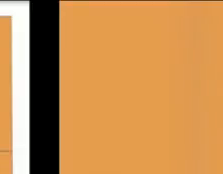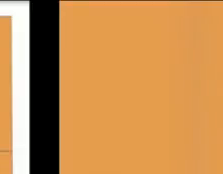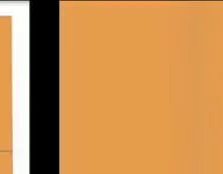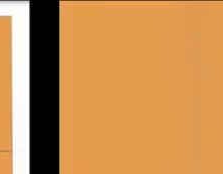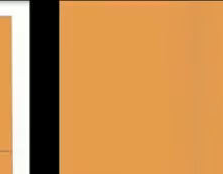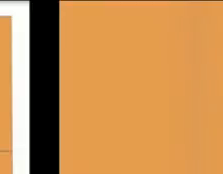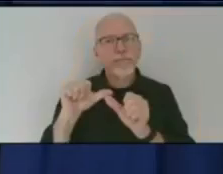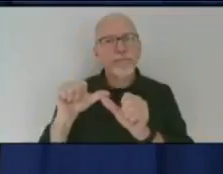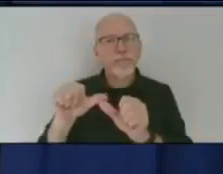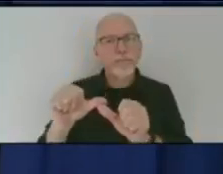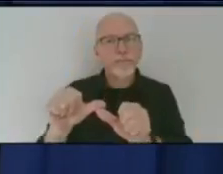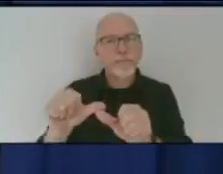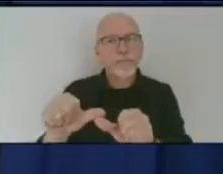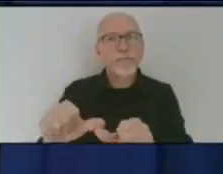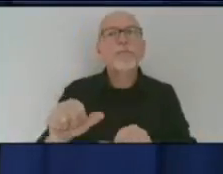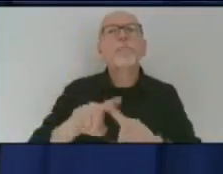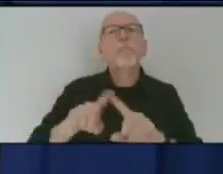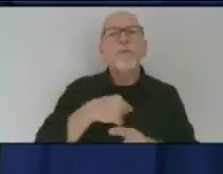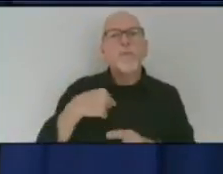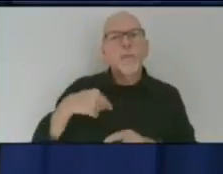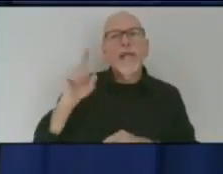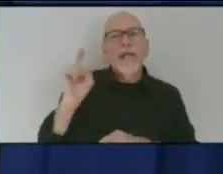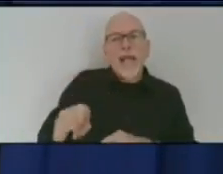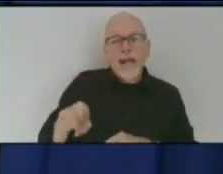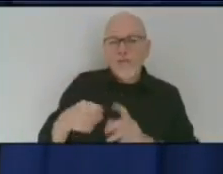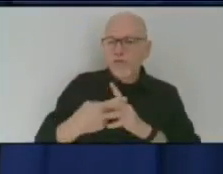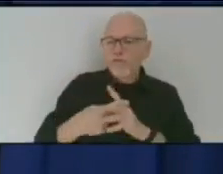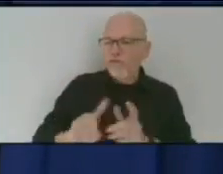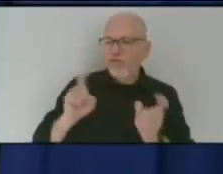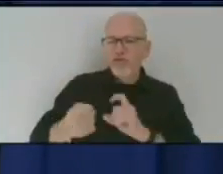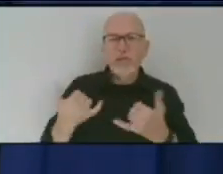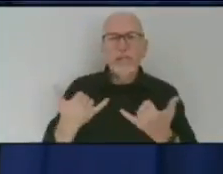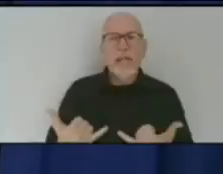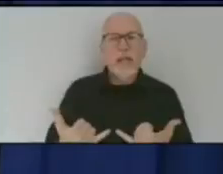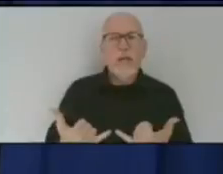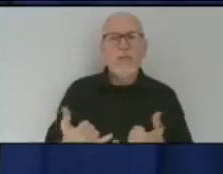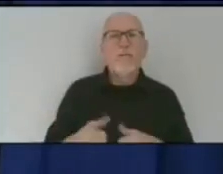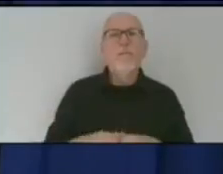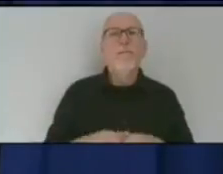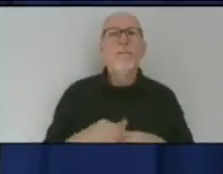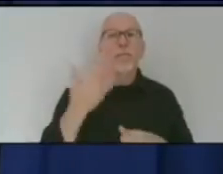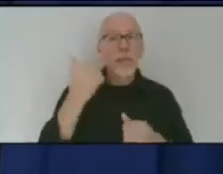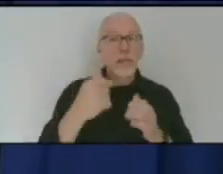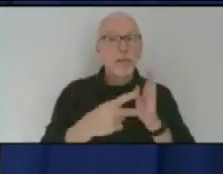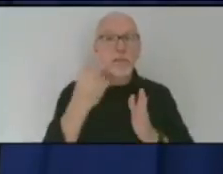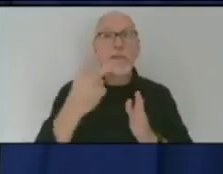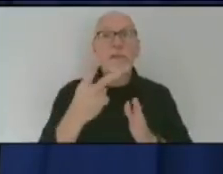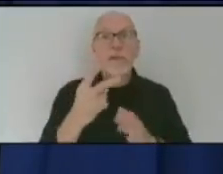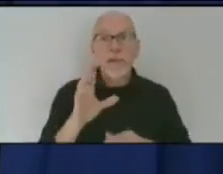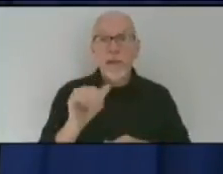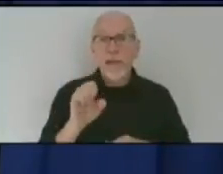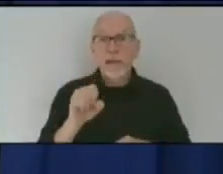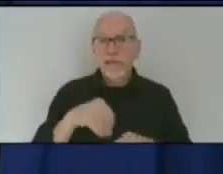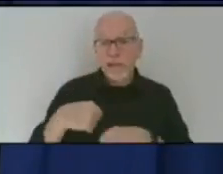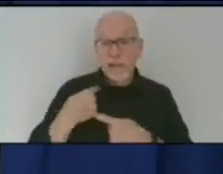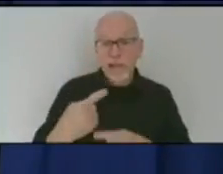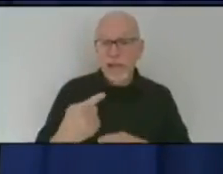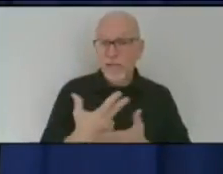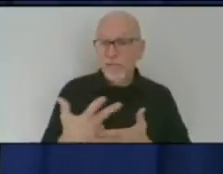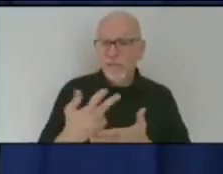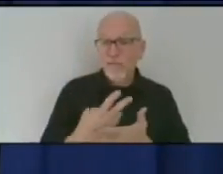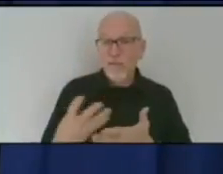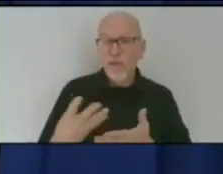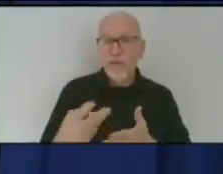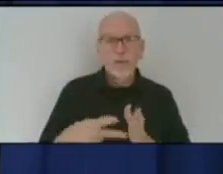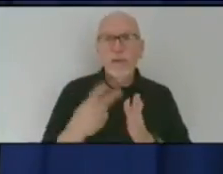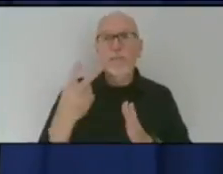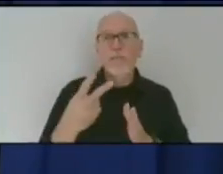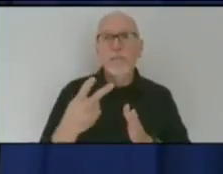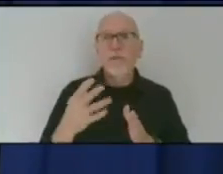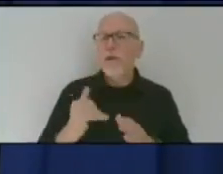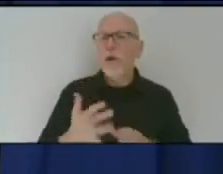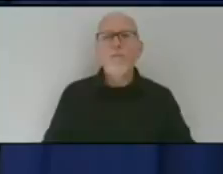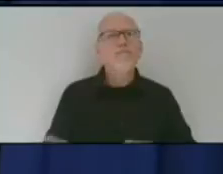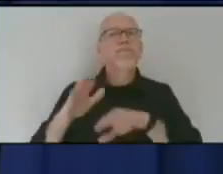Dr. Kristina Box/Indiana Health Commissioner: "We have to affect that change now, because the doubling of cases that we've had for the last three or four weeks is an